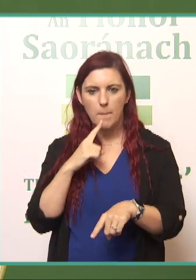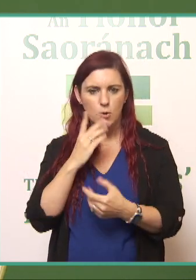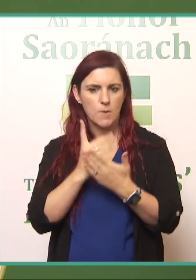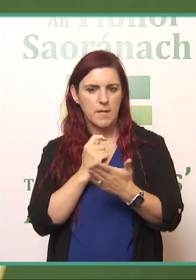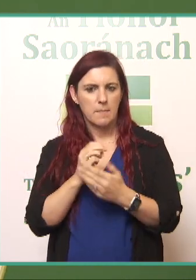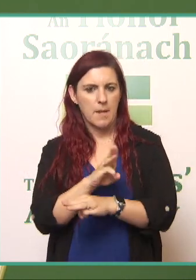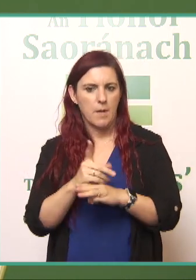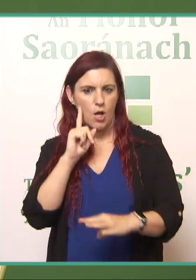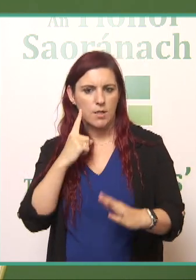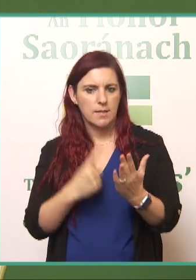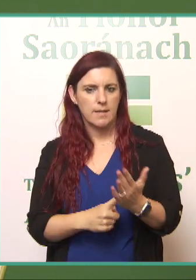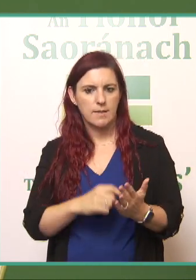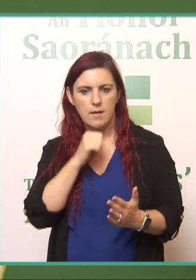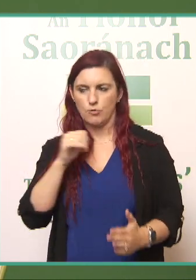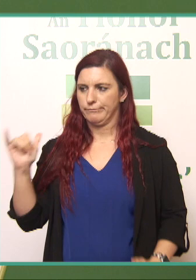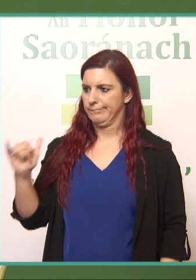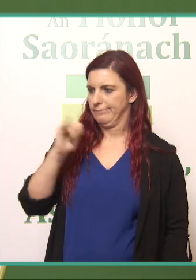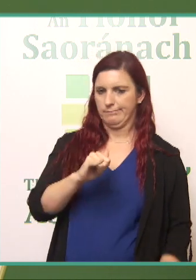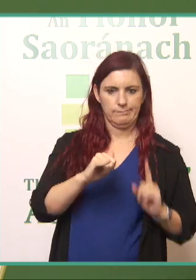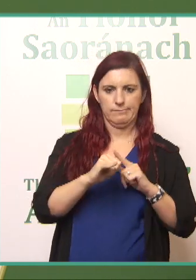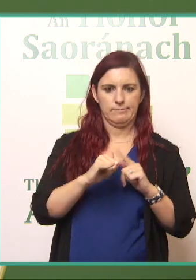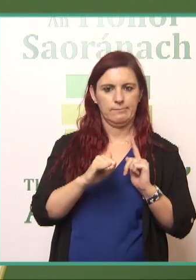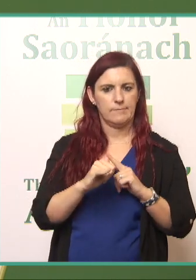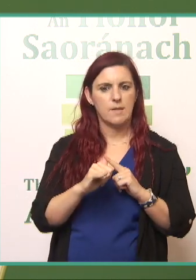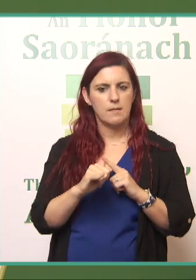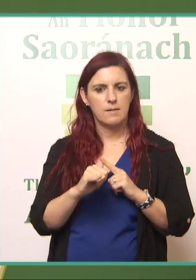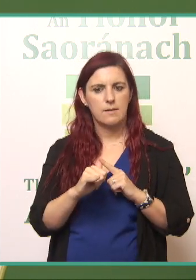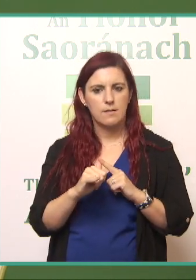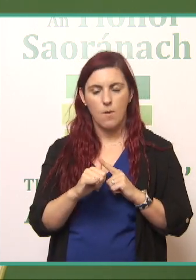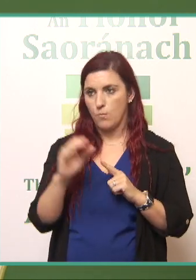um not to have a reduced carbon footprint and zoom Works excellently well and so we're delighted to